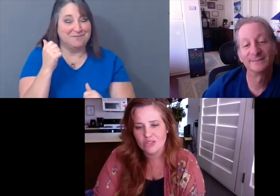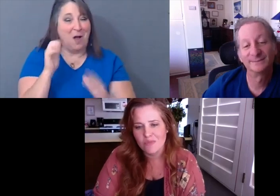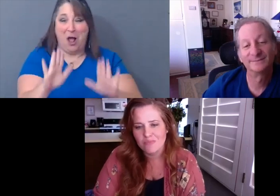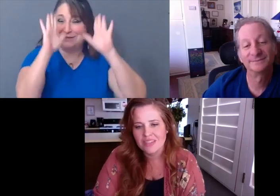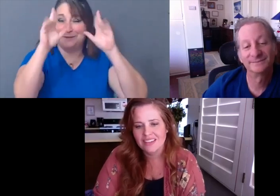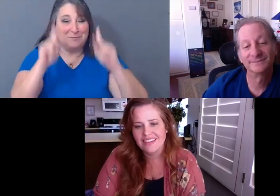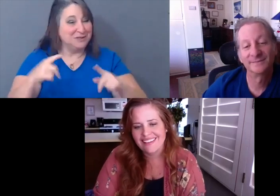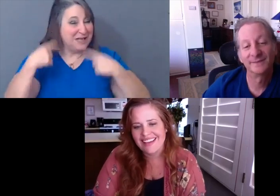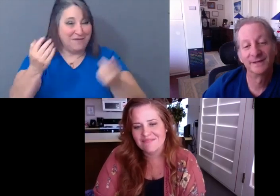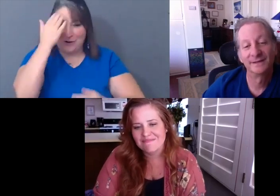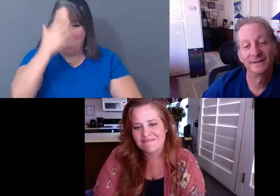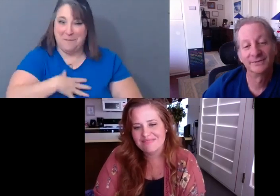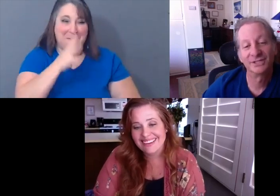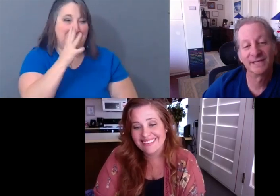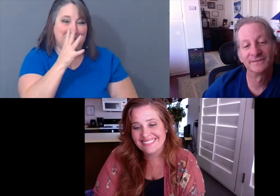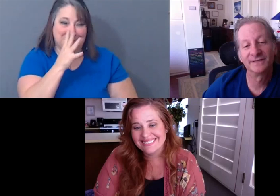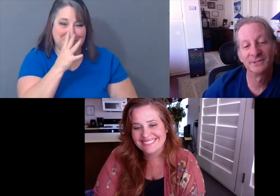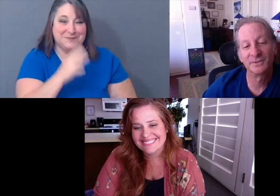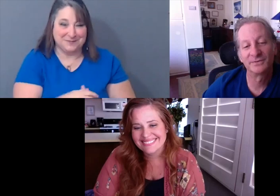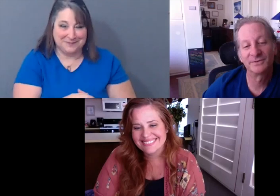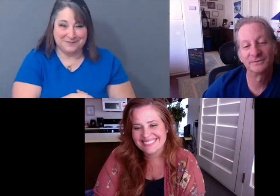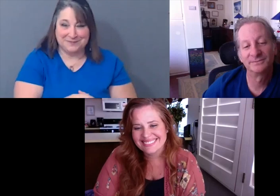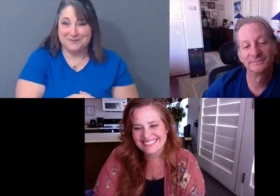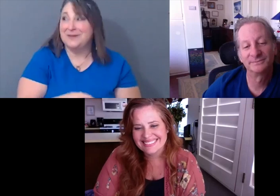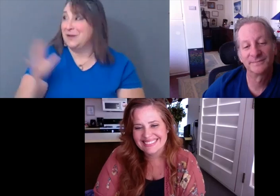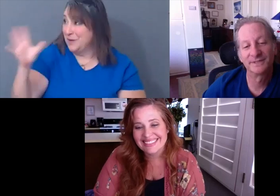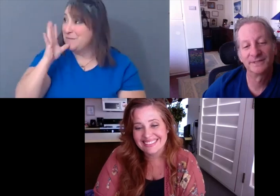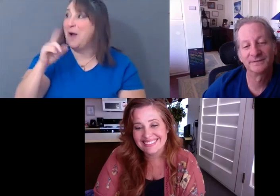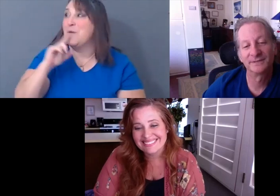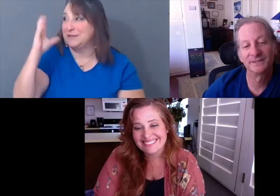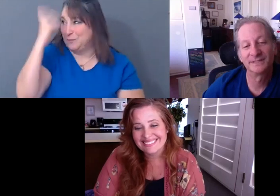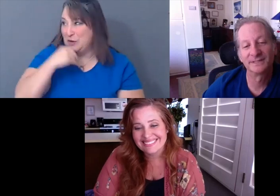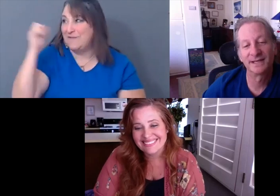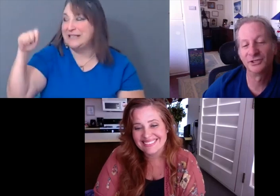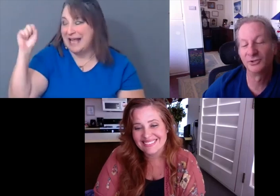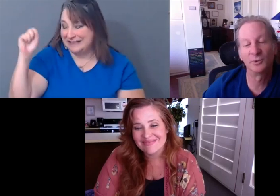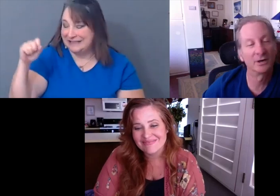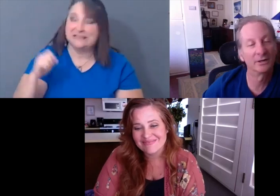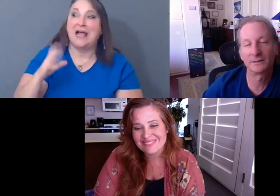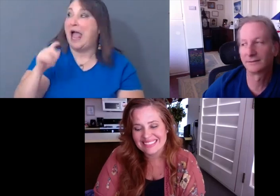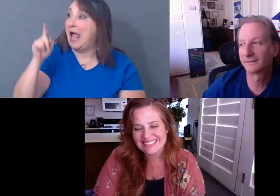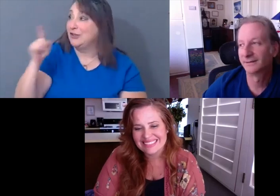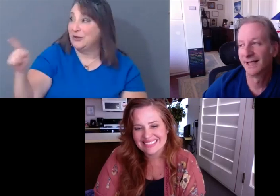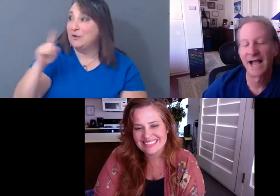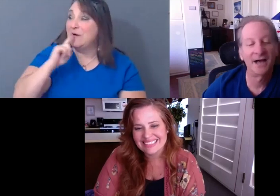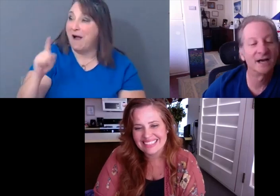So yeah. She definitely was beautiful. Yeah. - She definitely was. And you are oh...